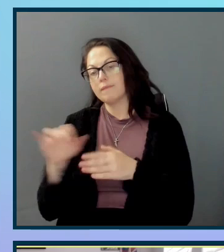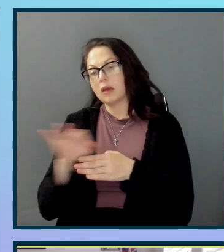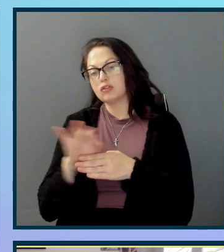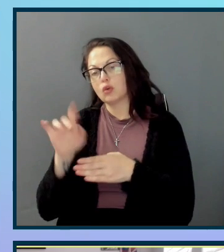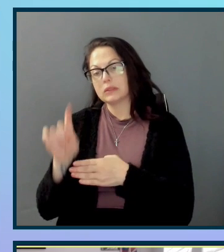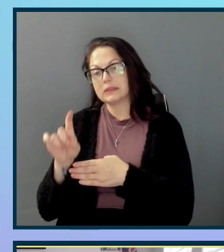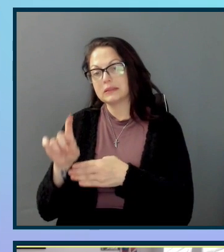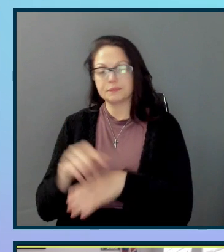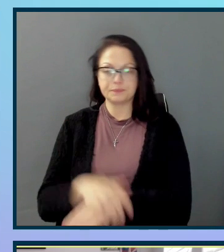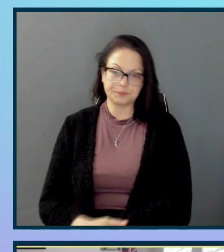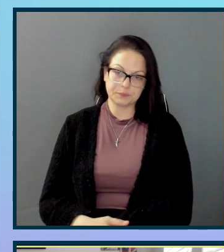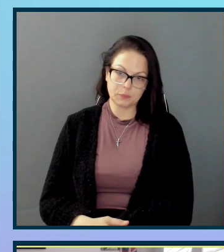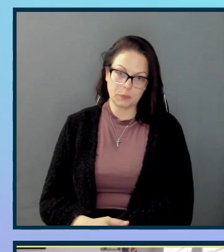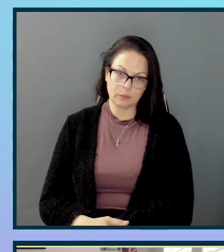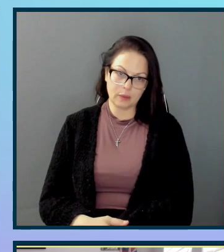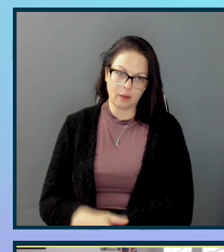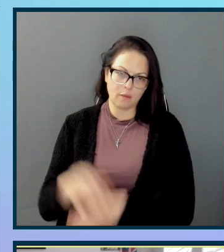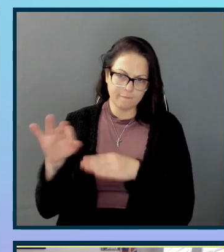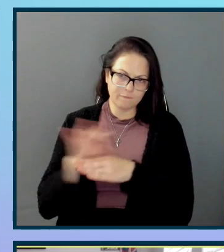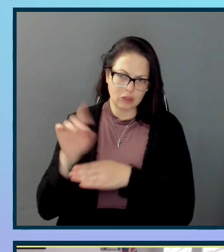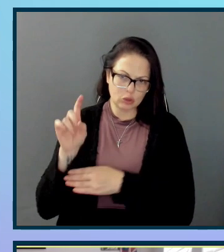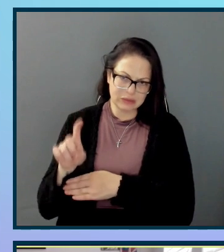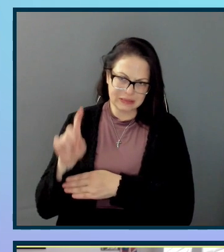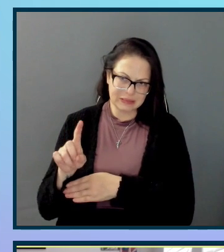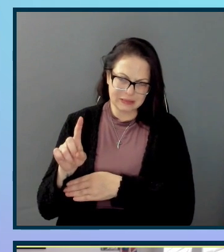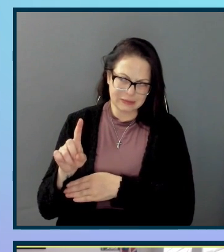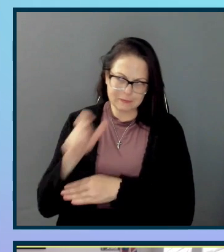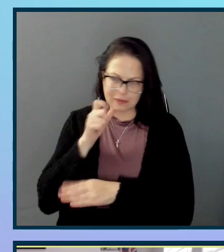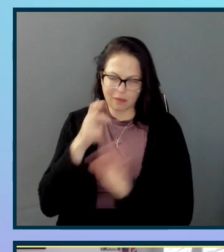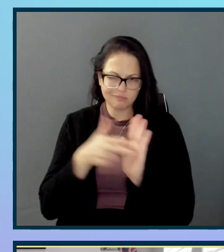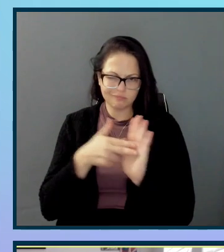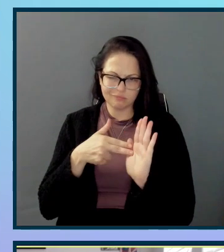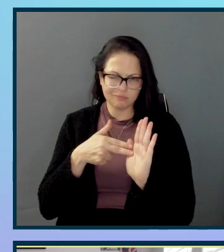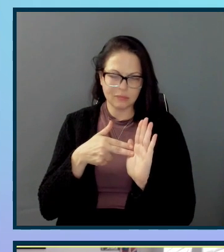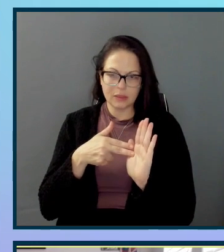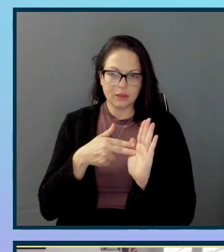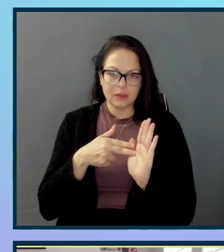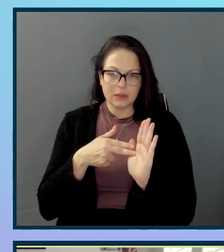And we're calling them functional needs as opposed to diagnoses because it's really,